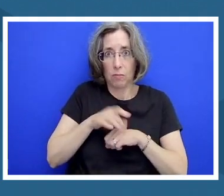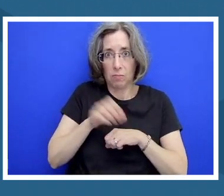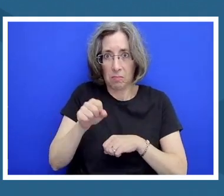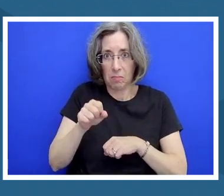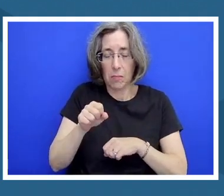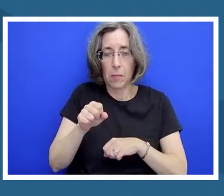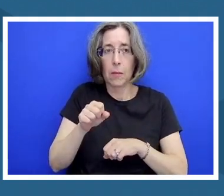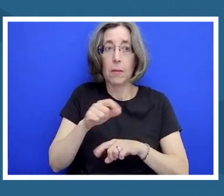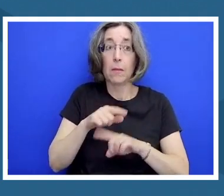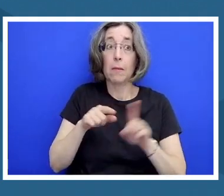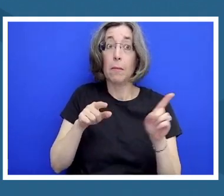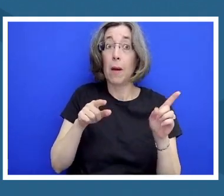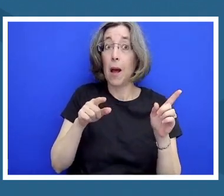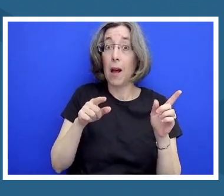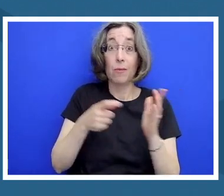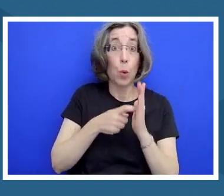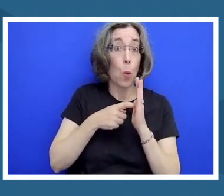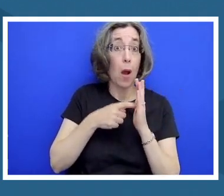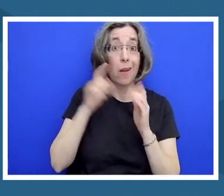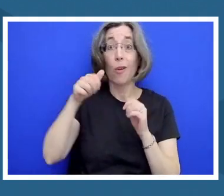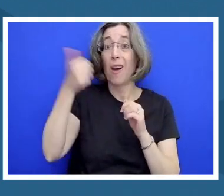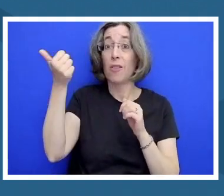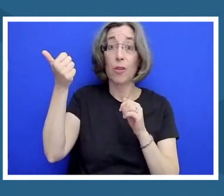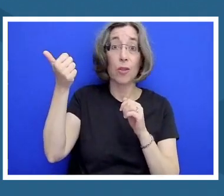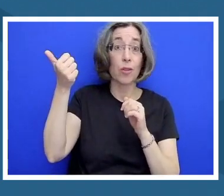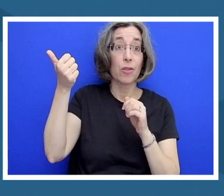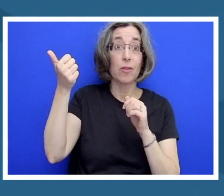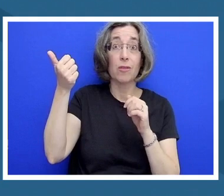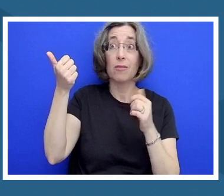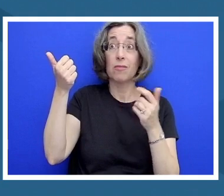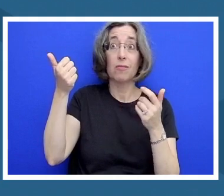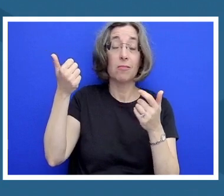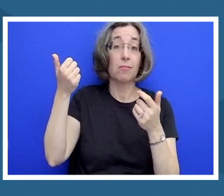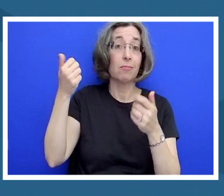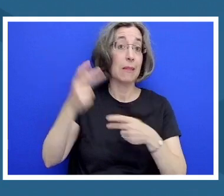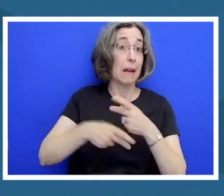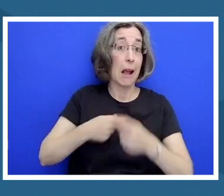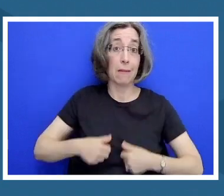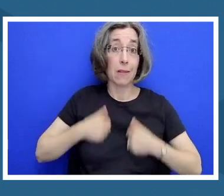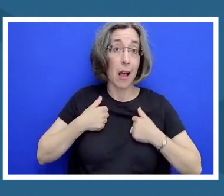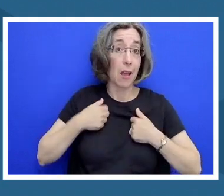big precursor for life for like any type of life